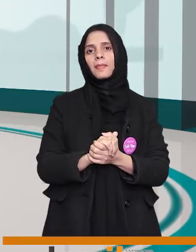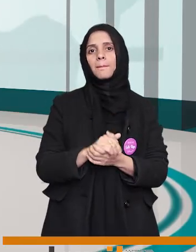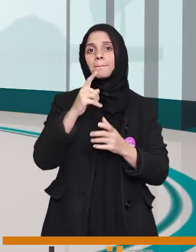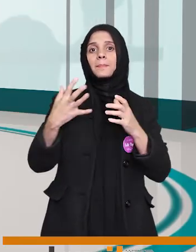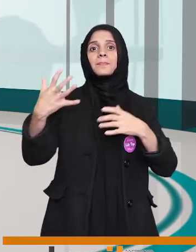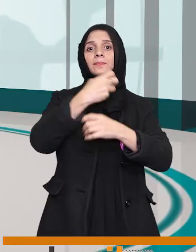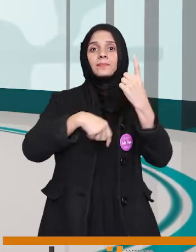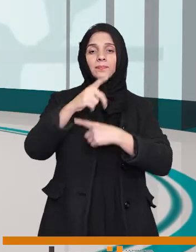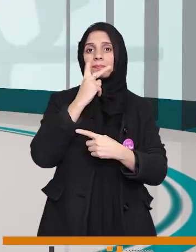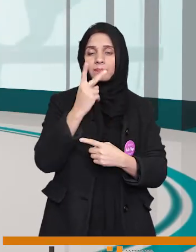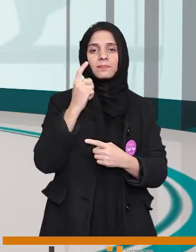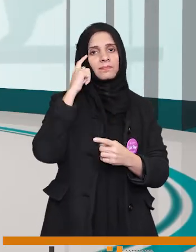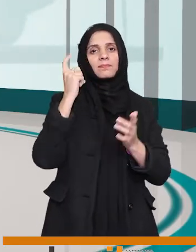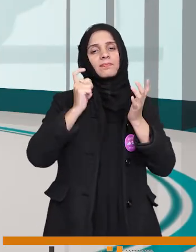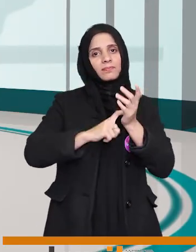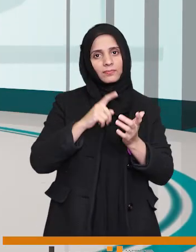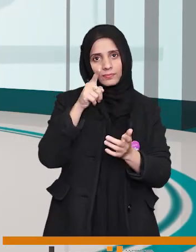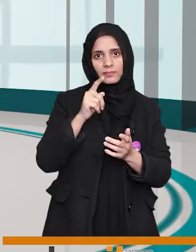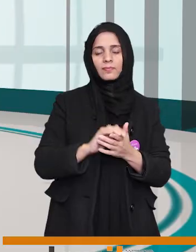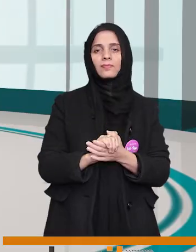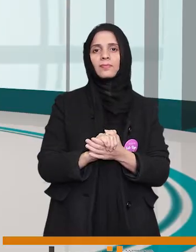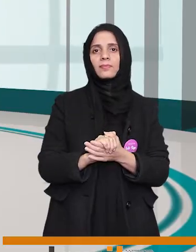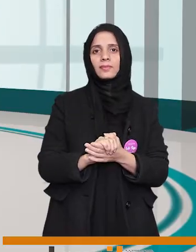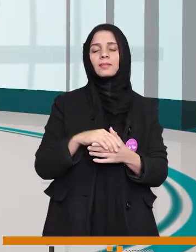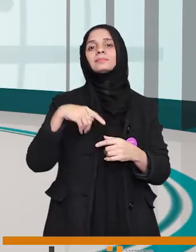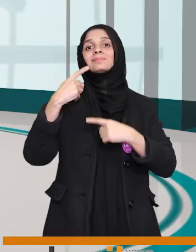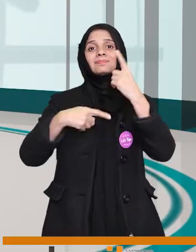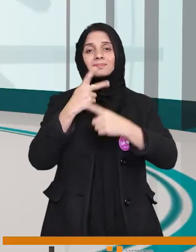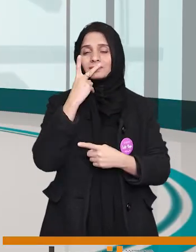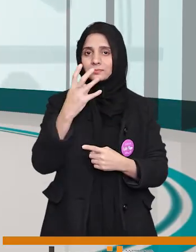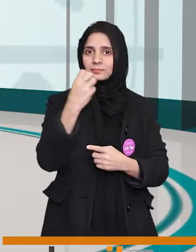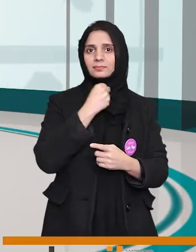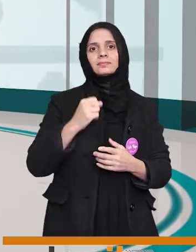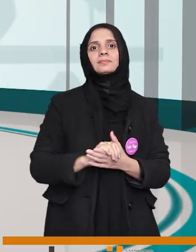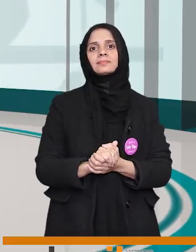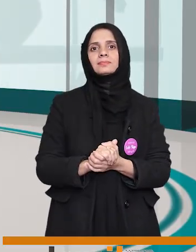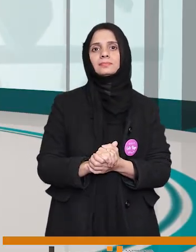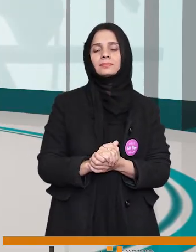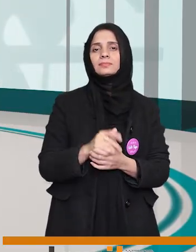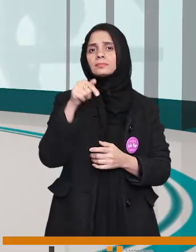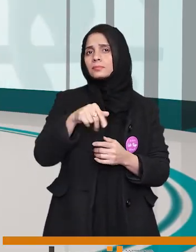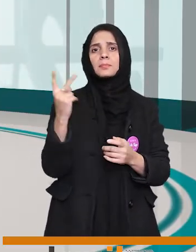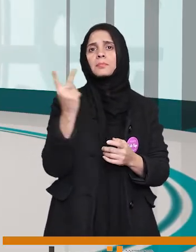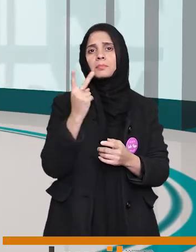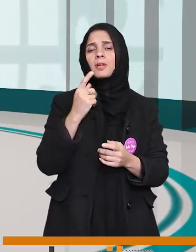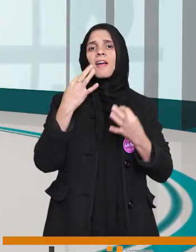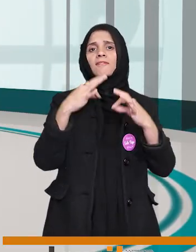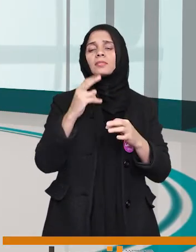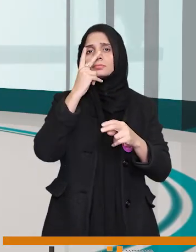And you will be able to bid on those projects posted by employers. So, this was traditional freelance marketplace.